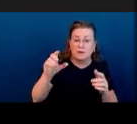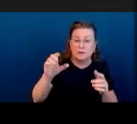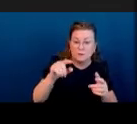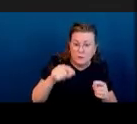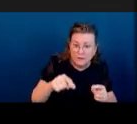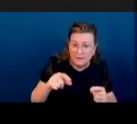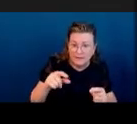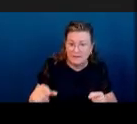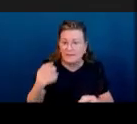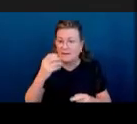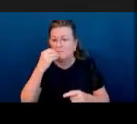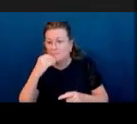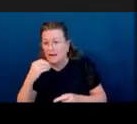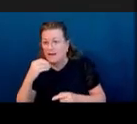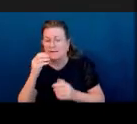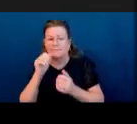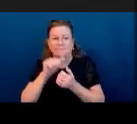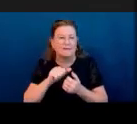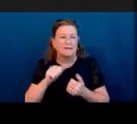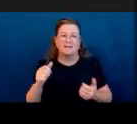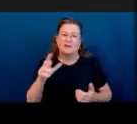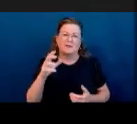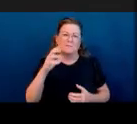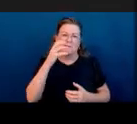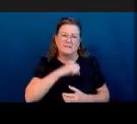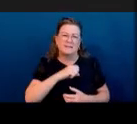something. Might not be medical necessarily, but we're missing